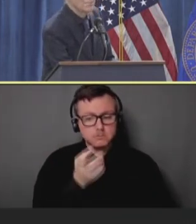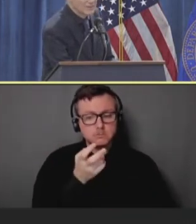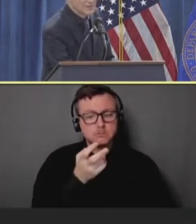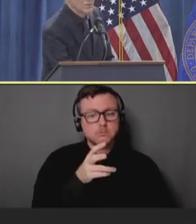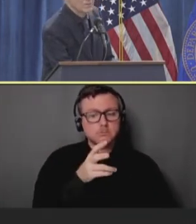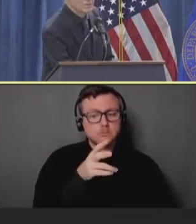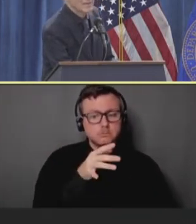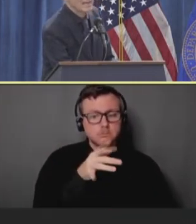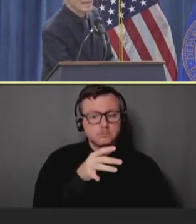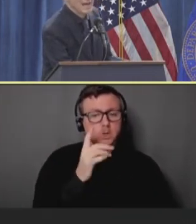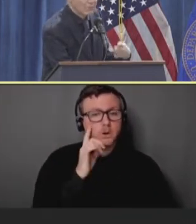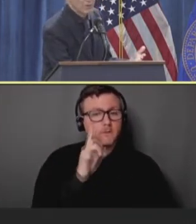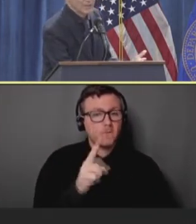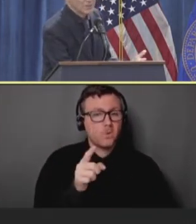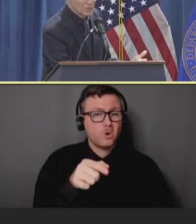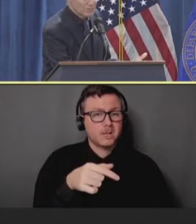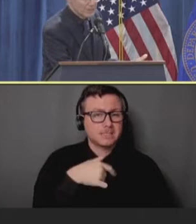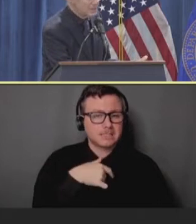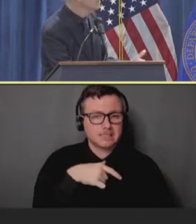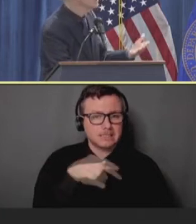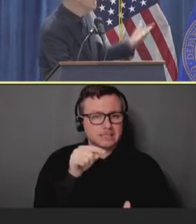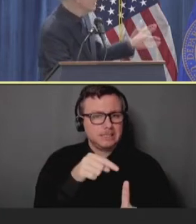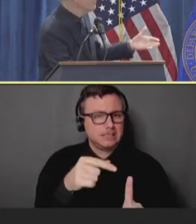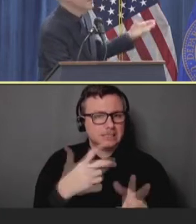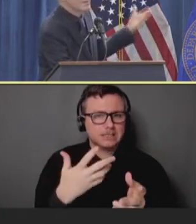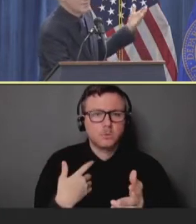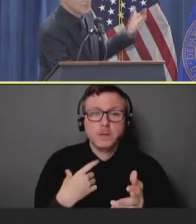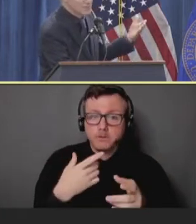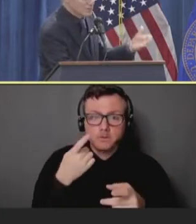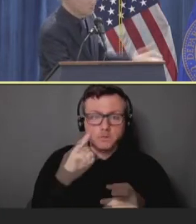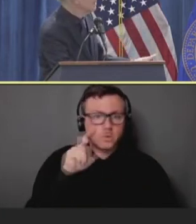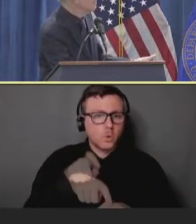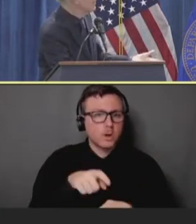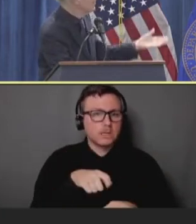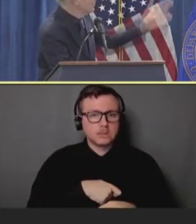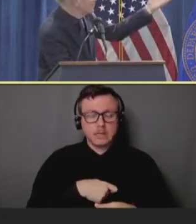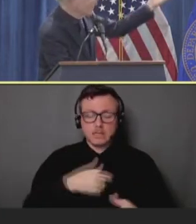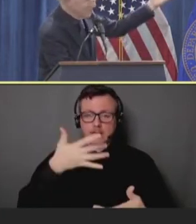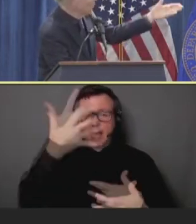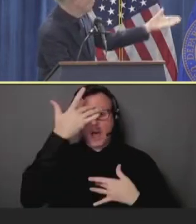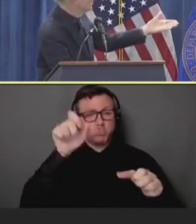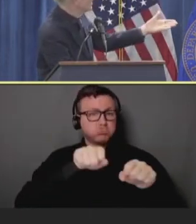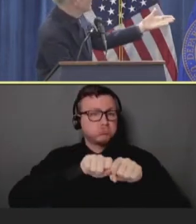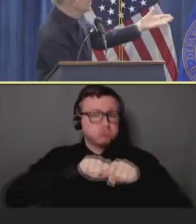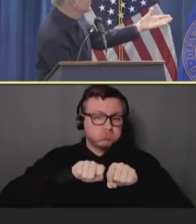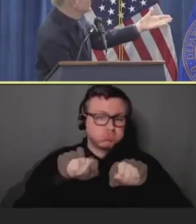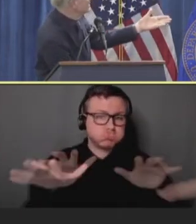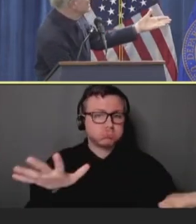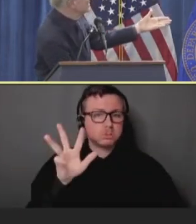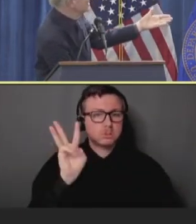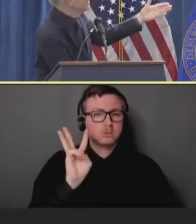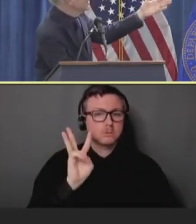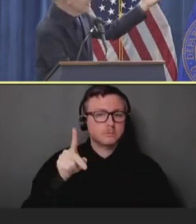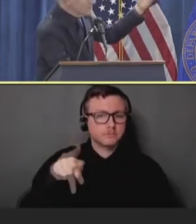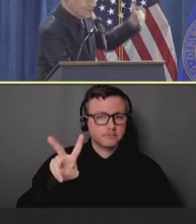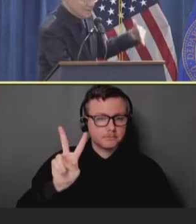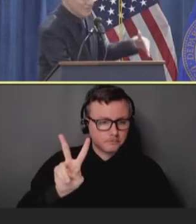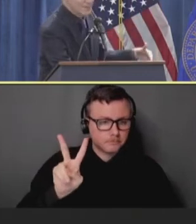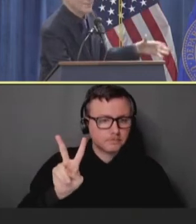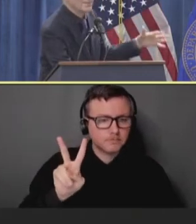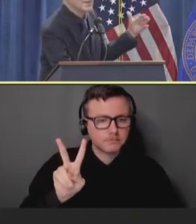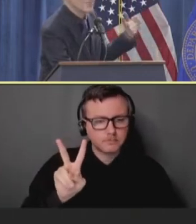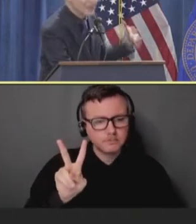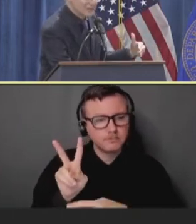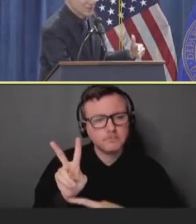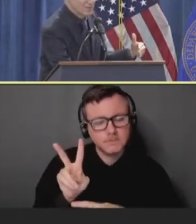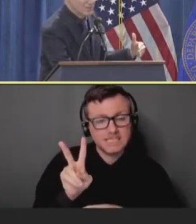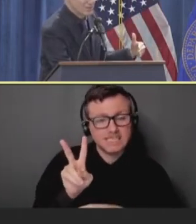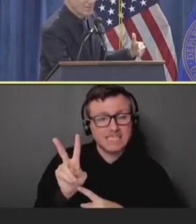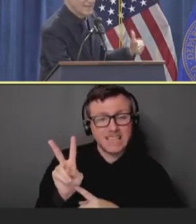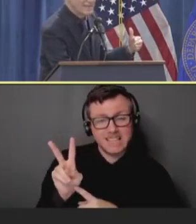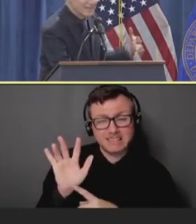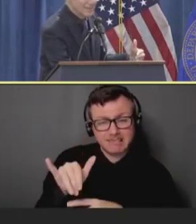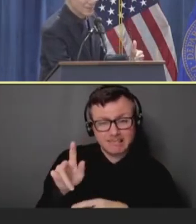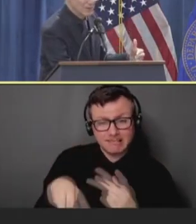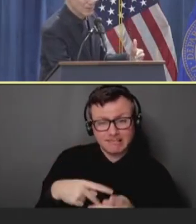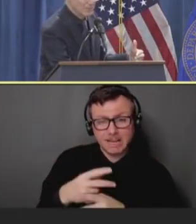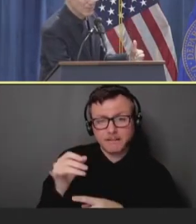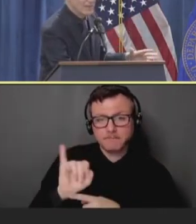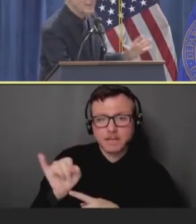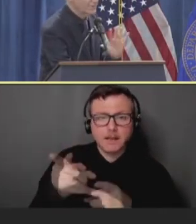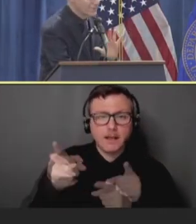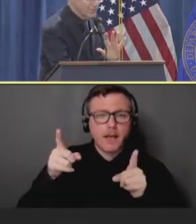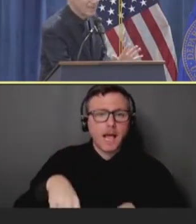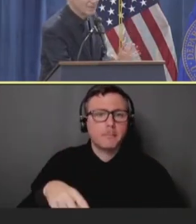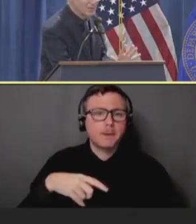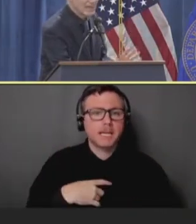But there was an outbreak, so to speak, of some WPV infections in Israel in a fully immunized